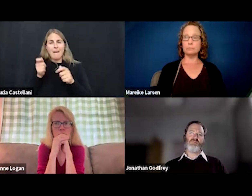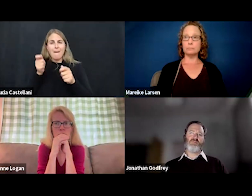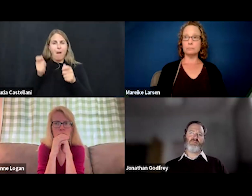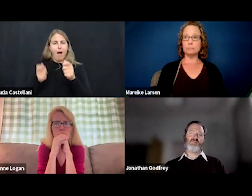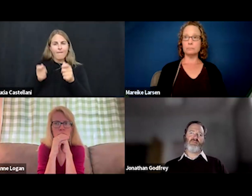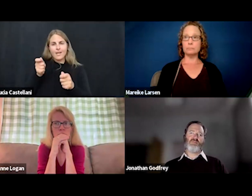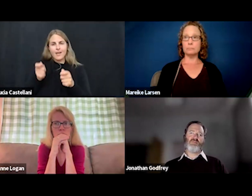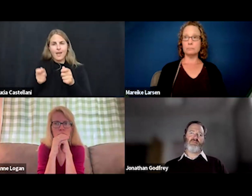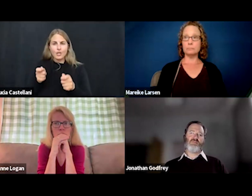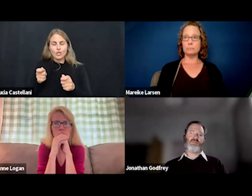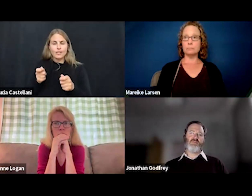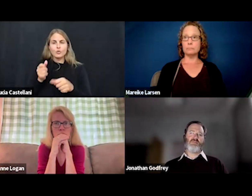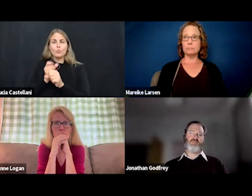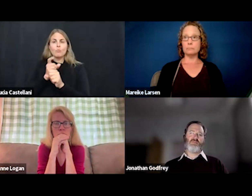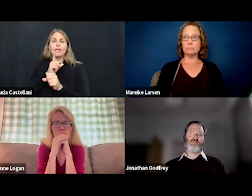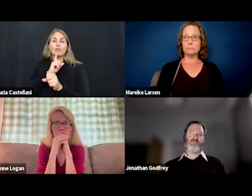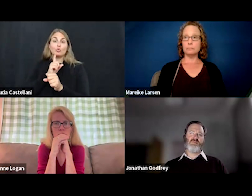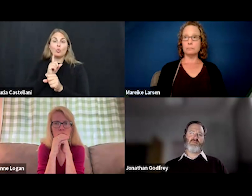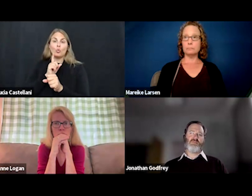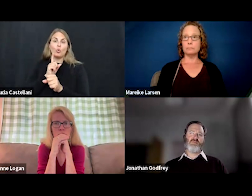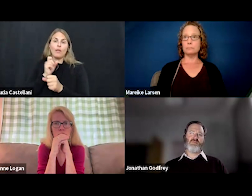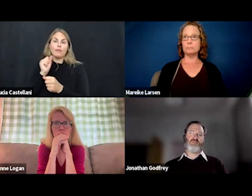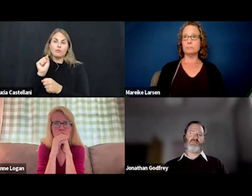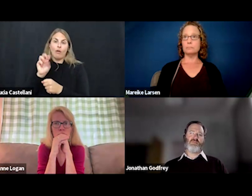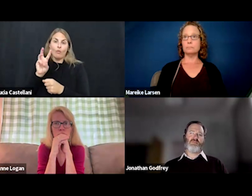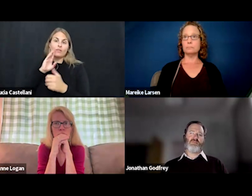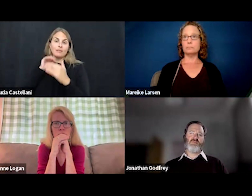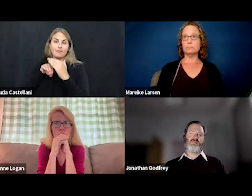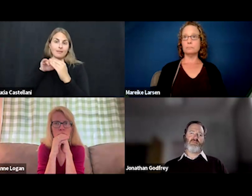to make them accessible to everybody on the team.